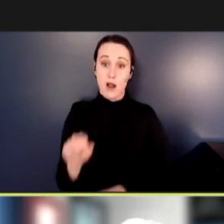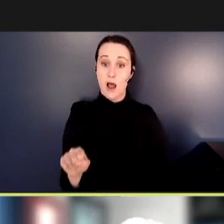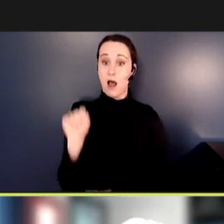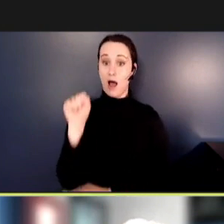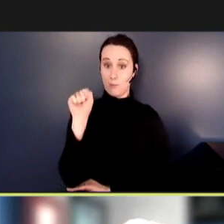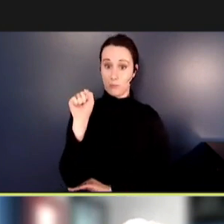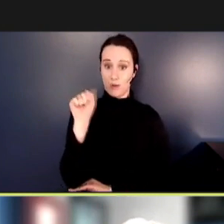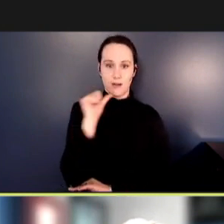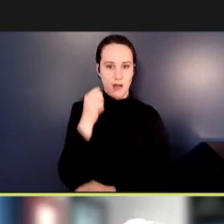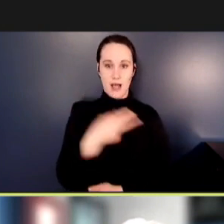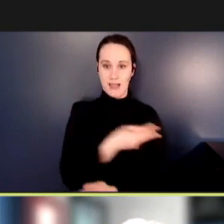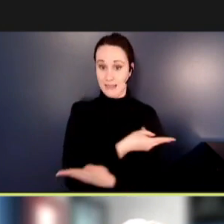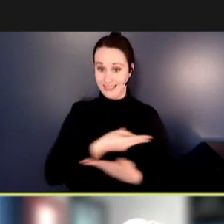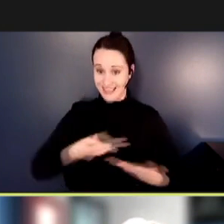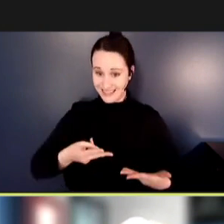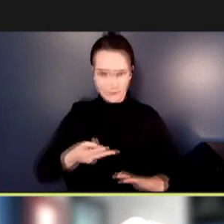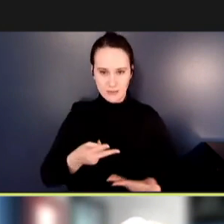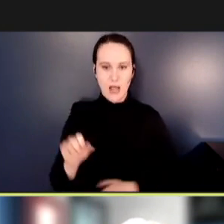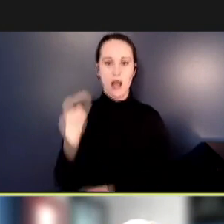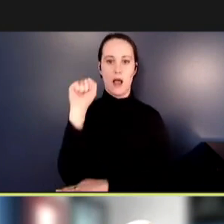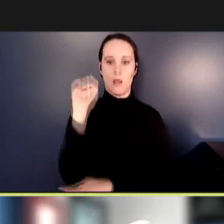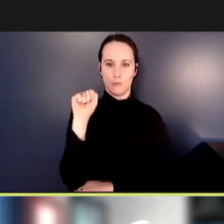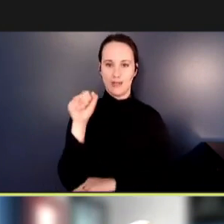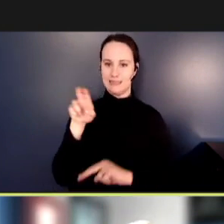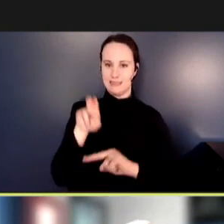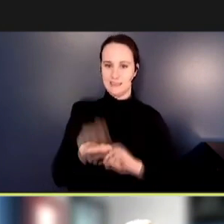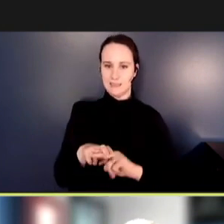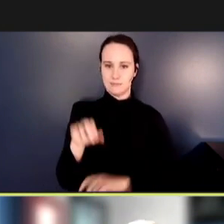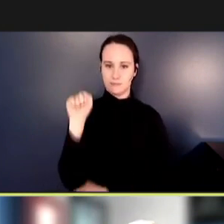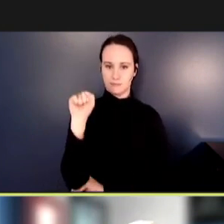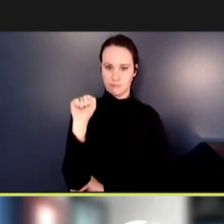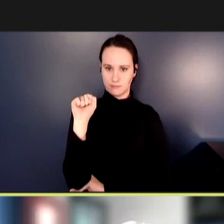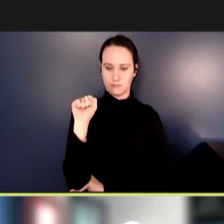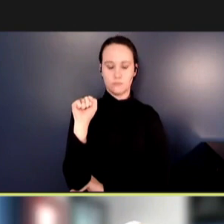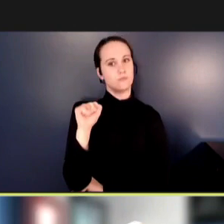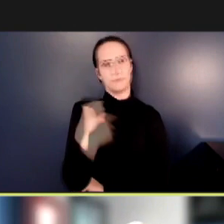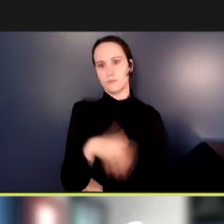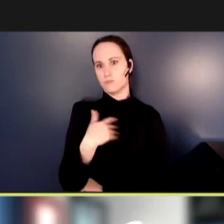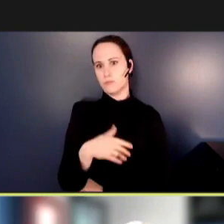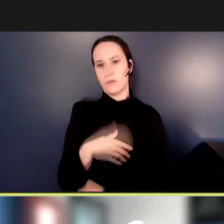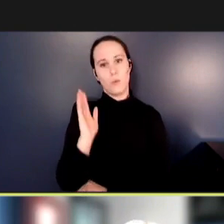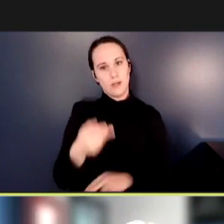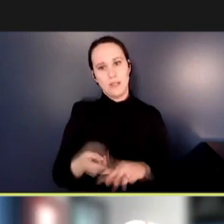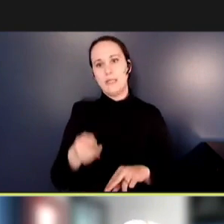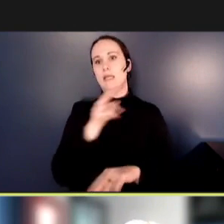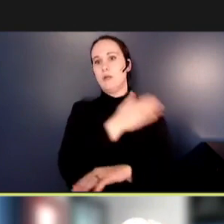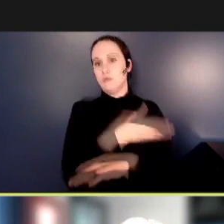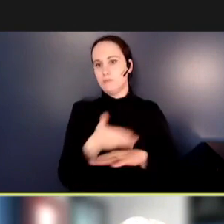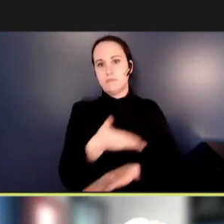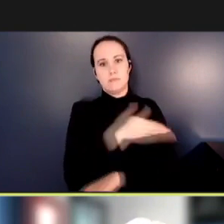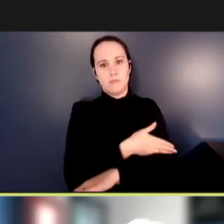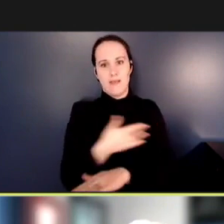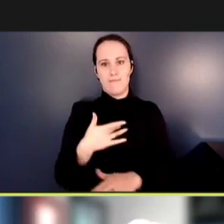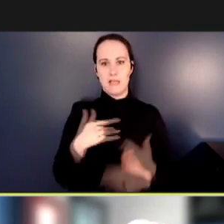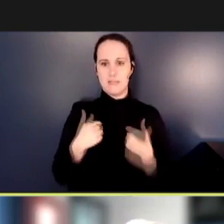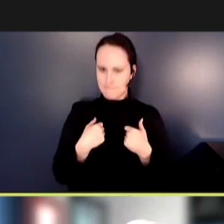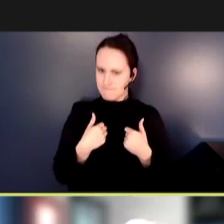position, the upright sitting position is greatly going to increase their sense of control as well